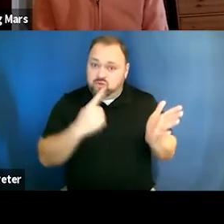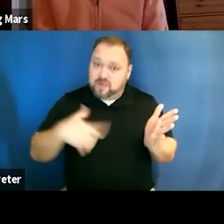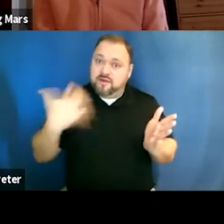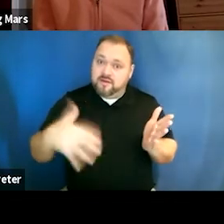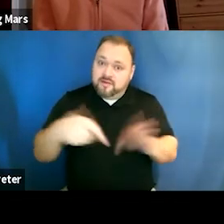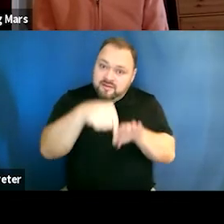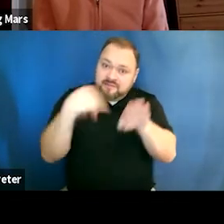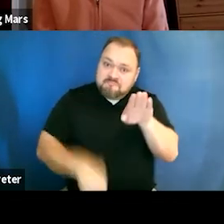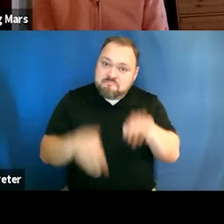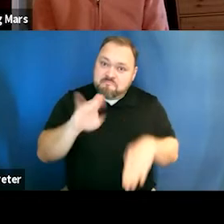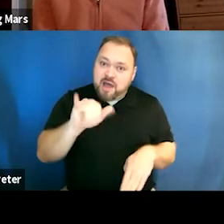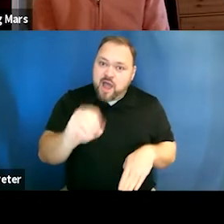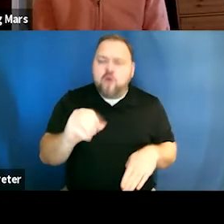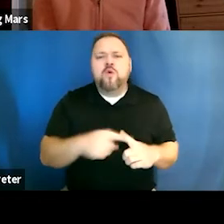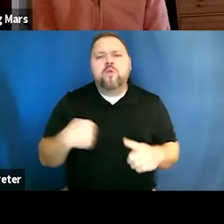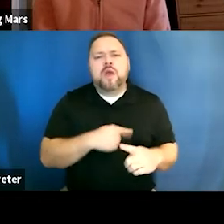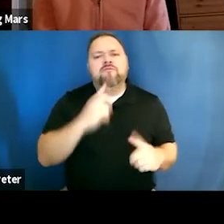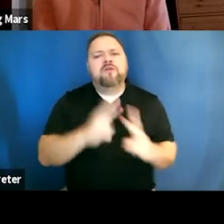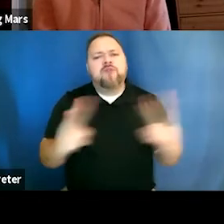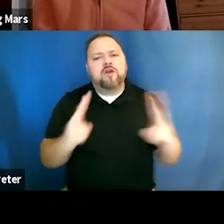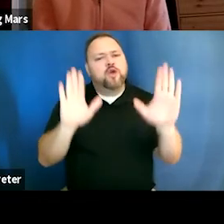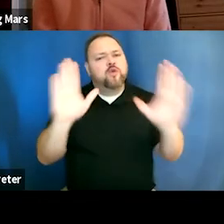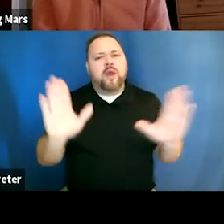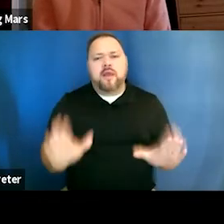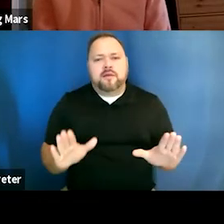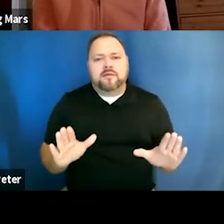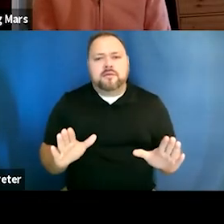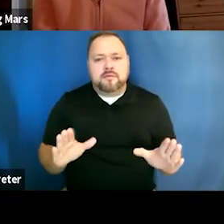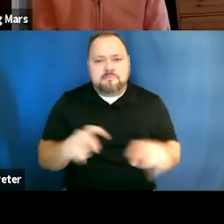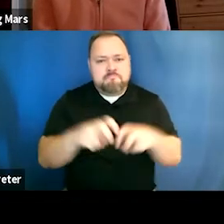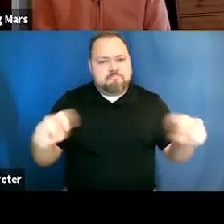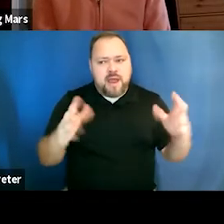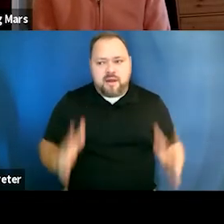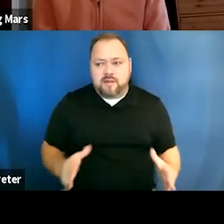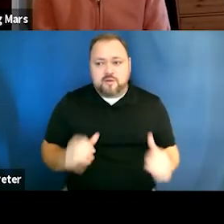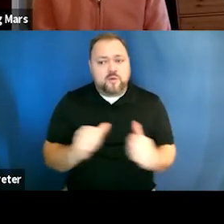We have really great panelists with